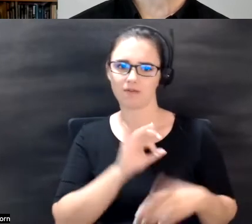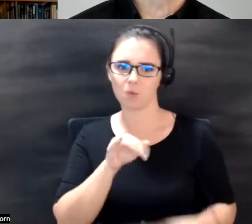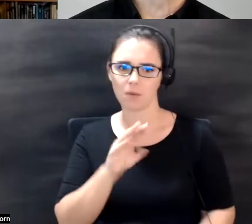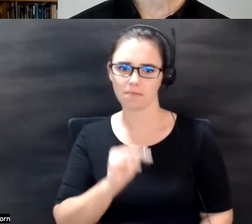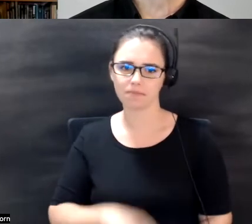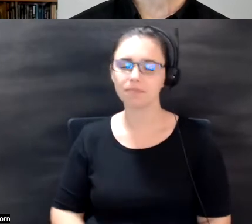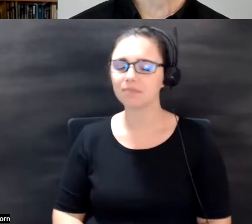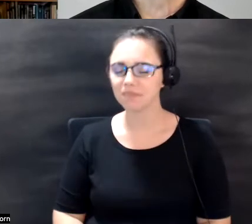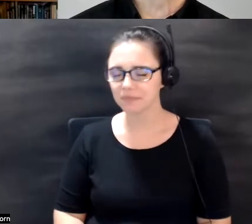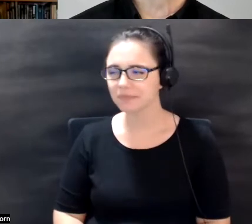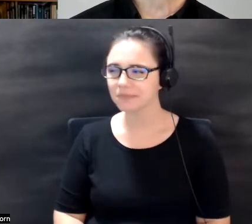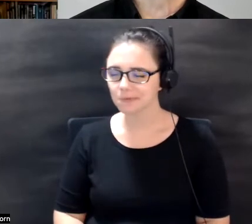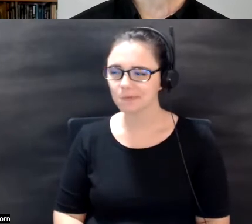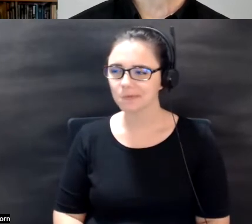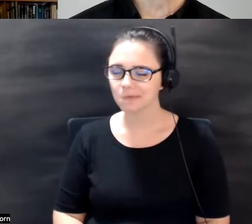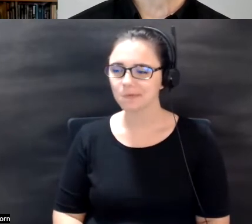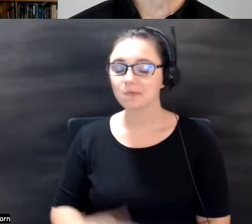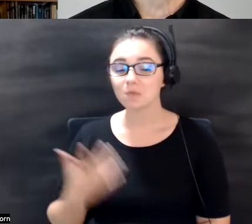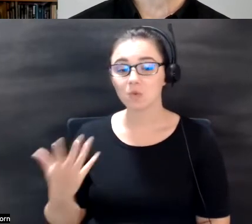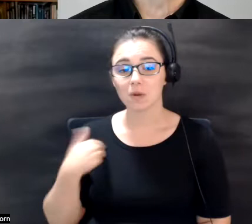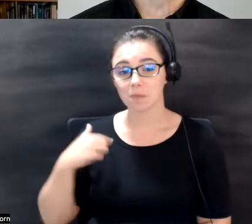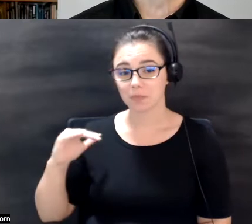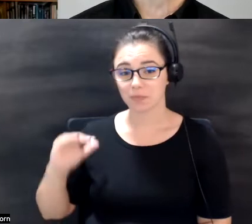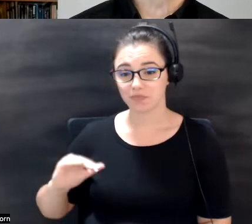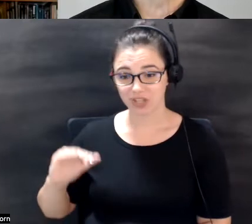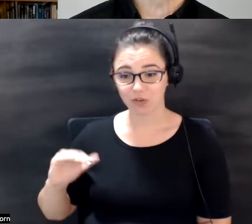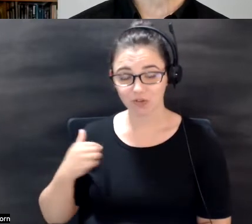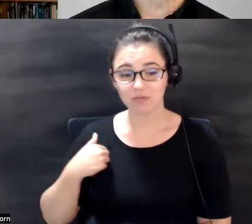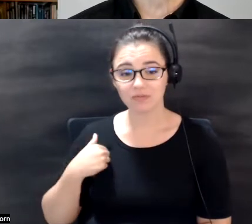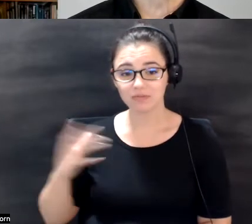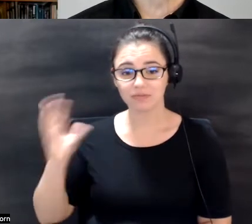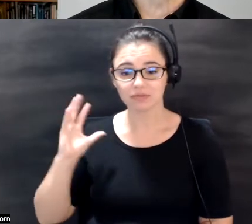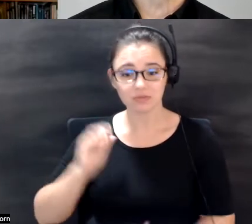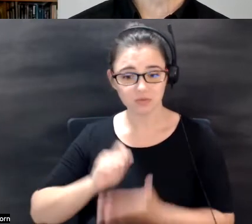Um, well, when it was when I was little, I did-- used to write poetry and